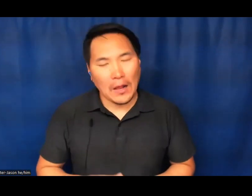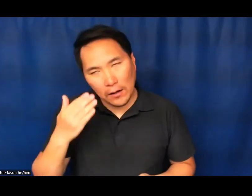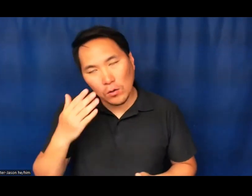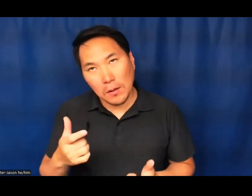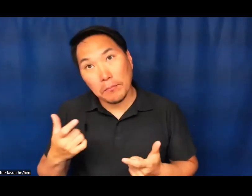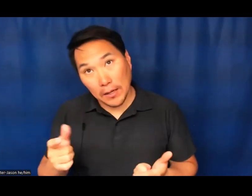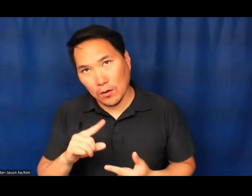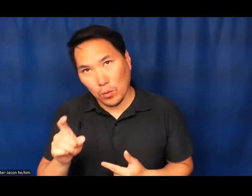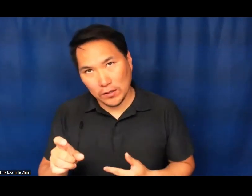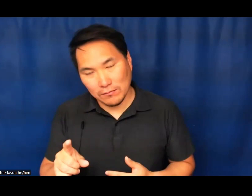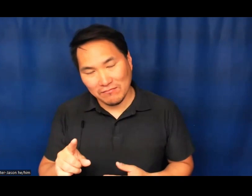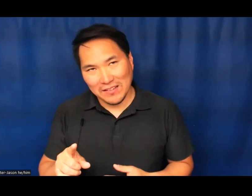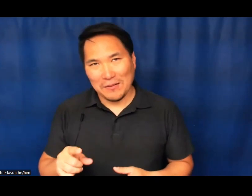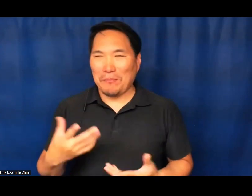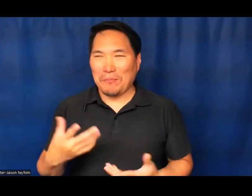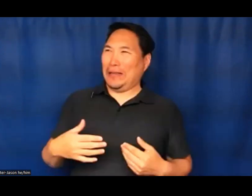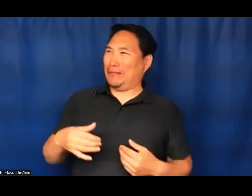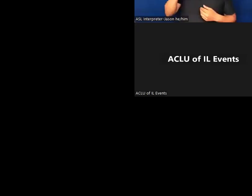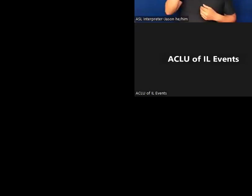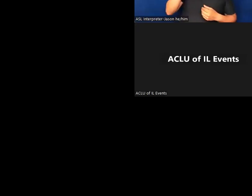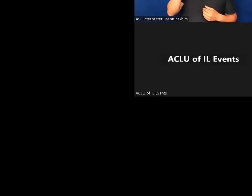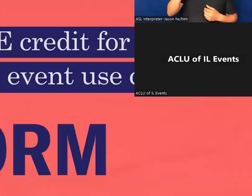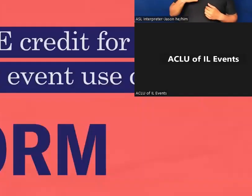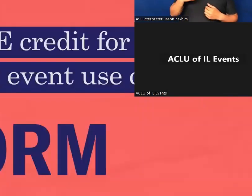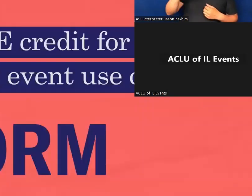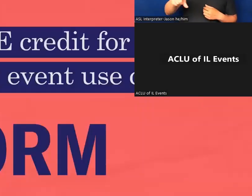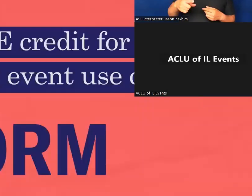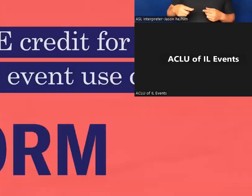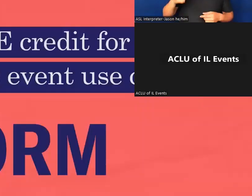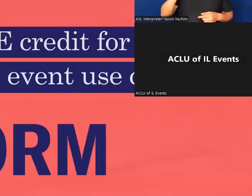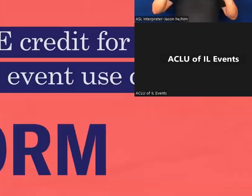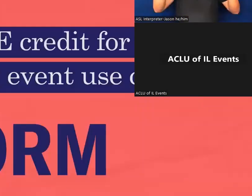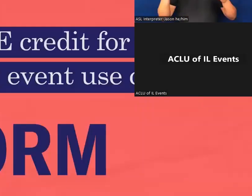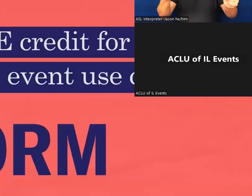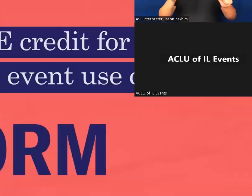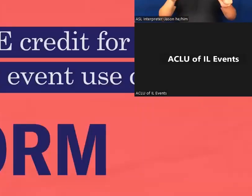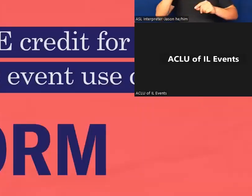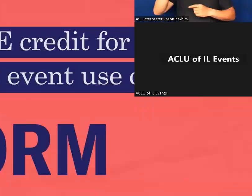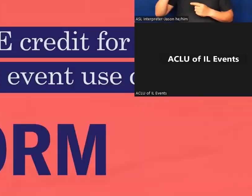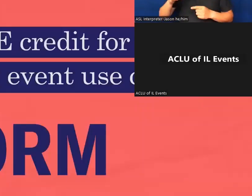So it may be foolish to ask for some quick thoughts.But Andy Koppel man from the Northwestern